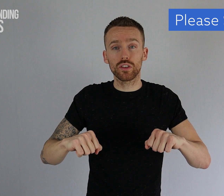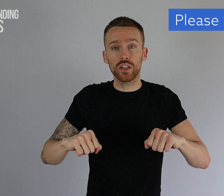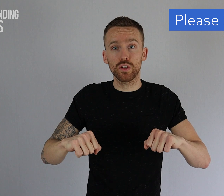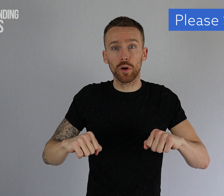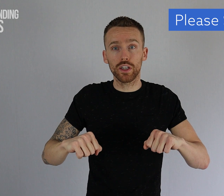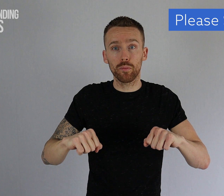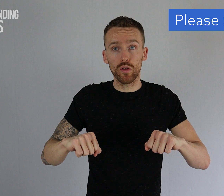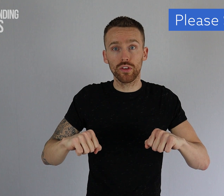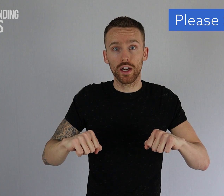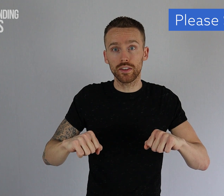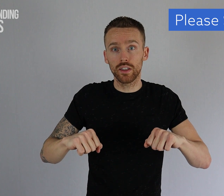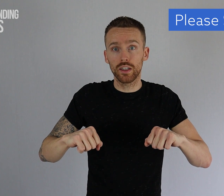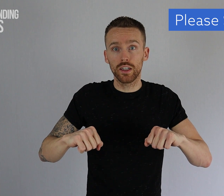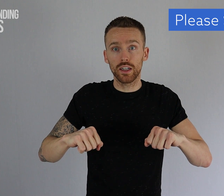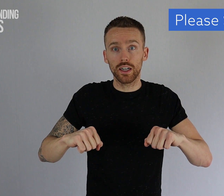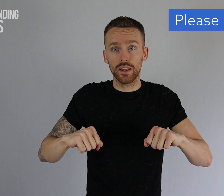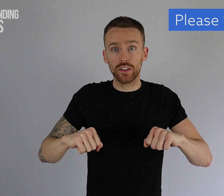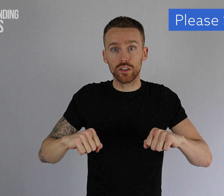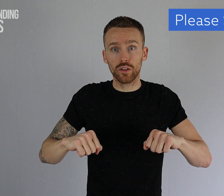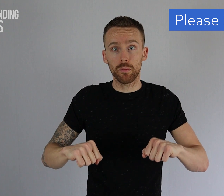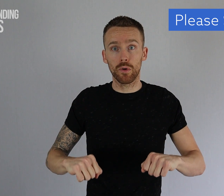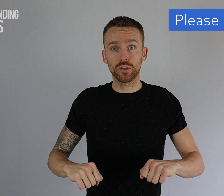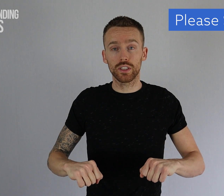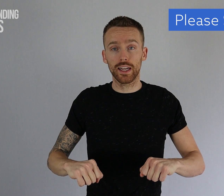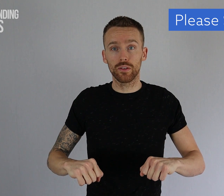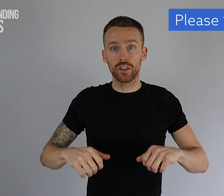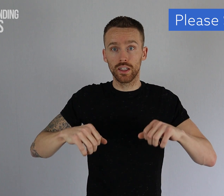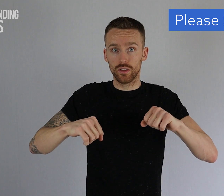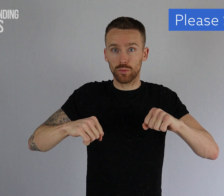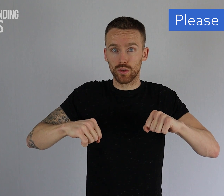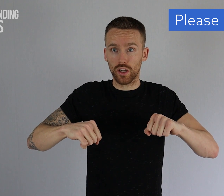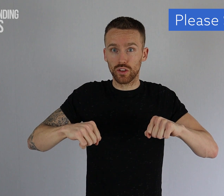the side of your body on both sides. And then just motion down. It's almost like you're